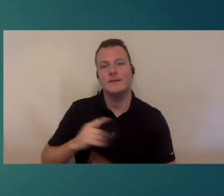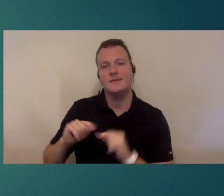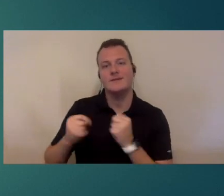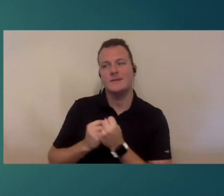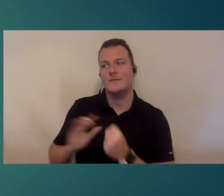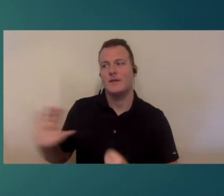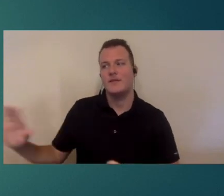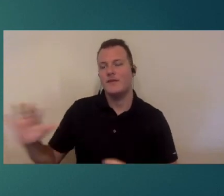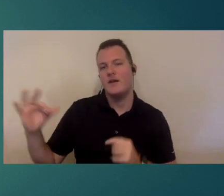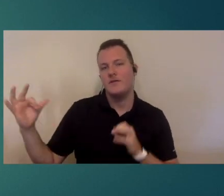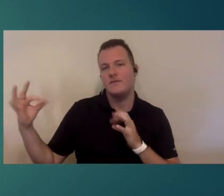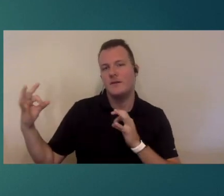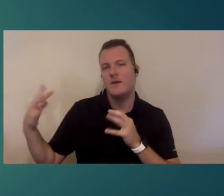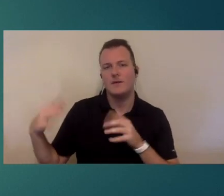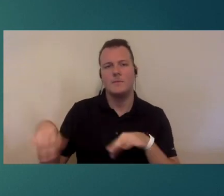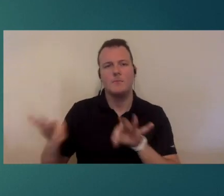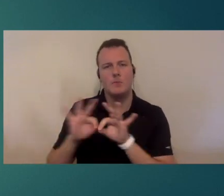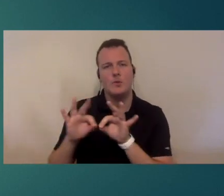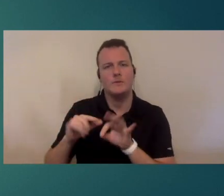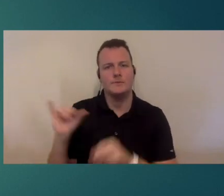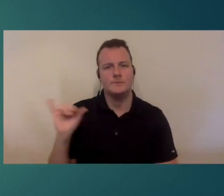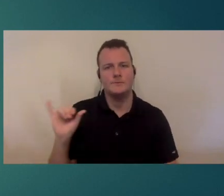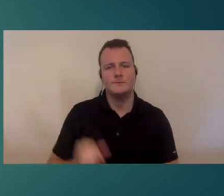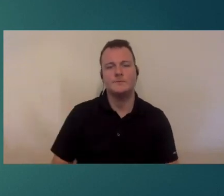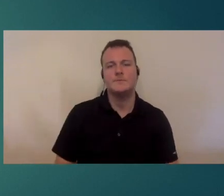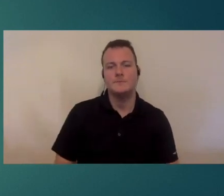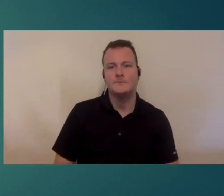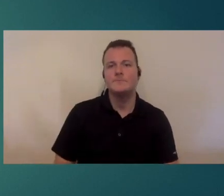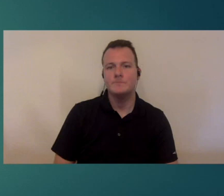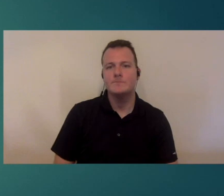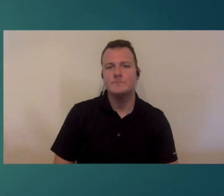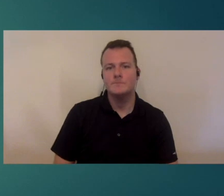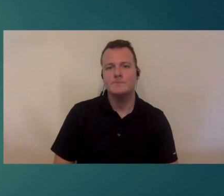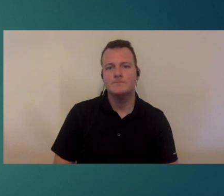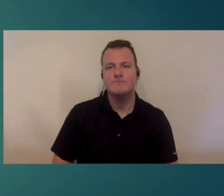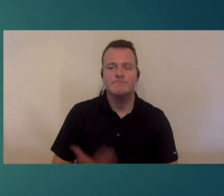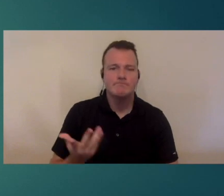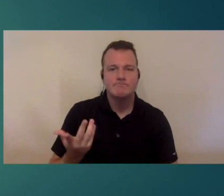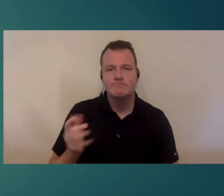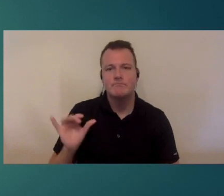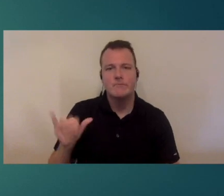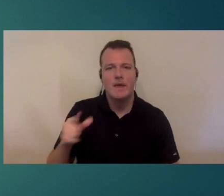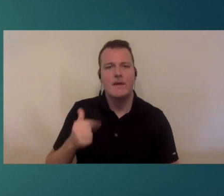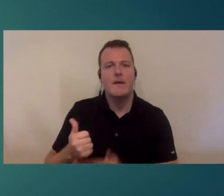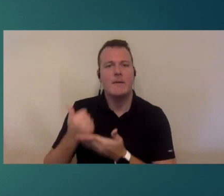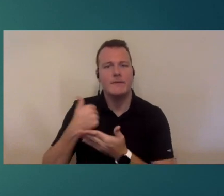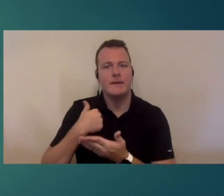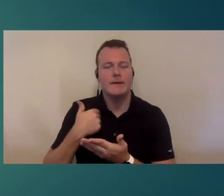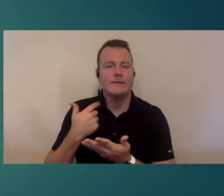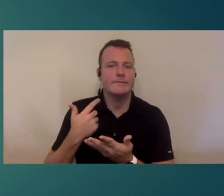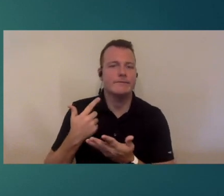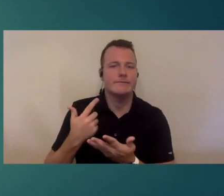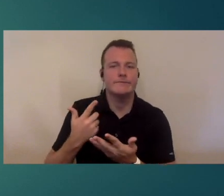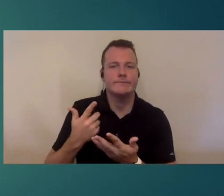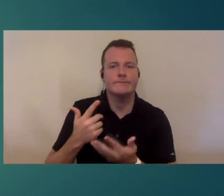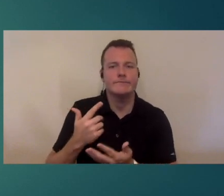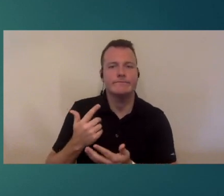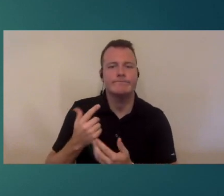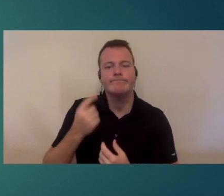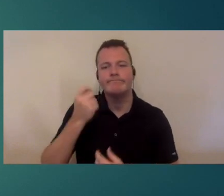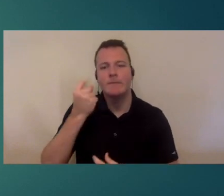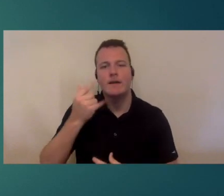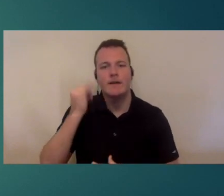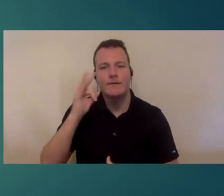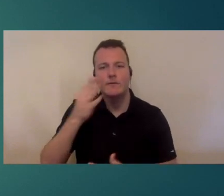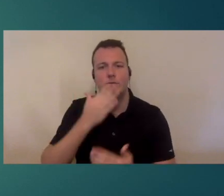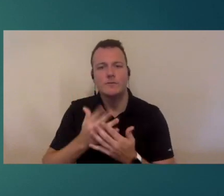team's input is a big one to- to seeing how someone may come on. I think that